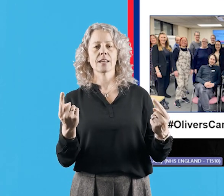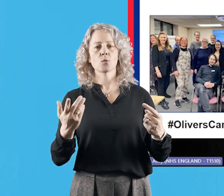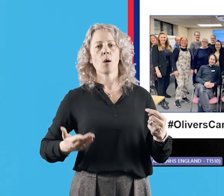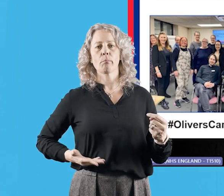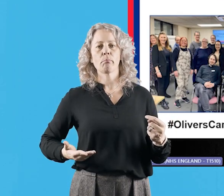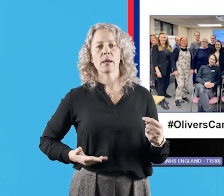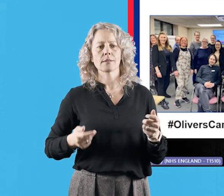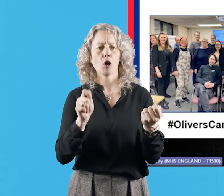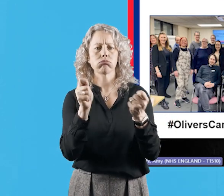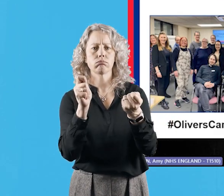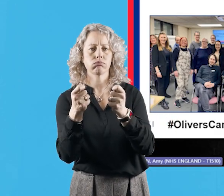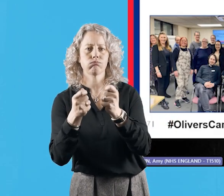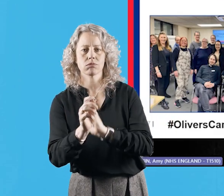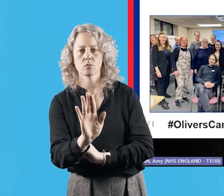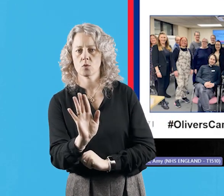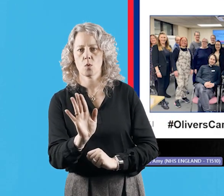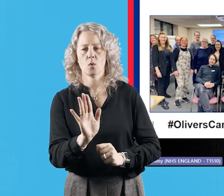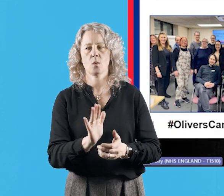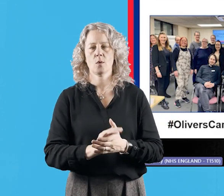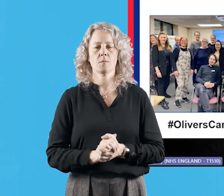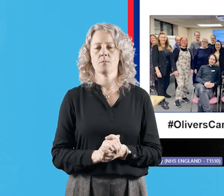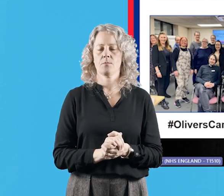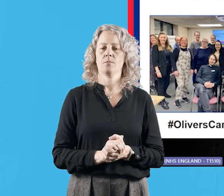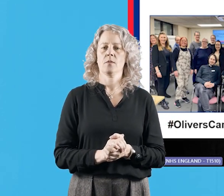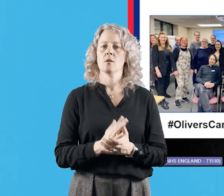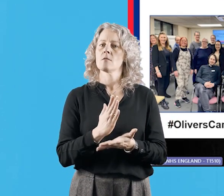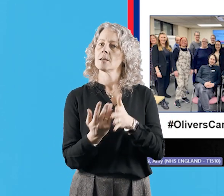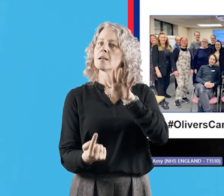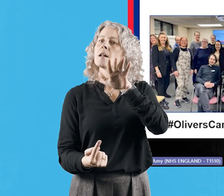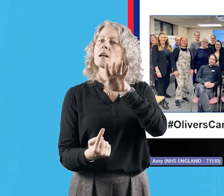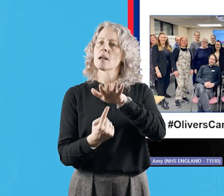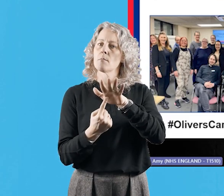to tweak it and change it. And it is really, really important